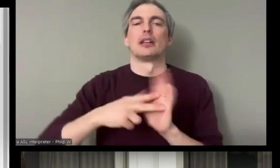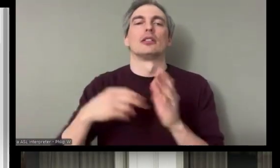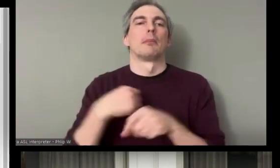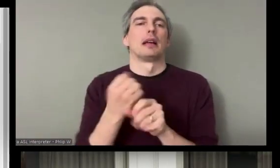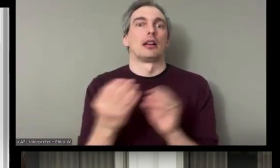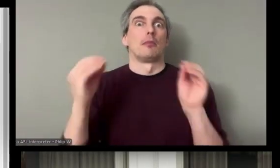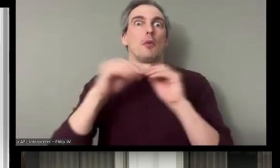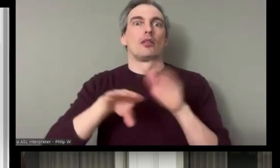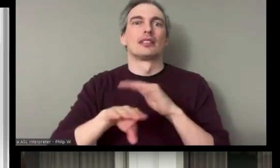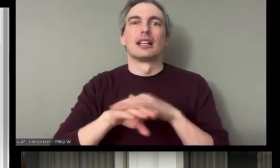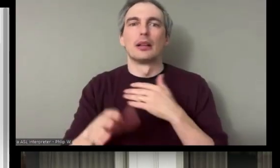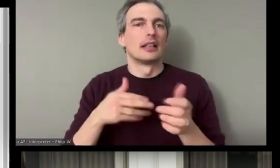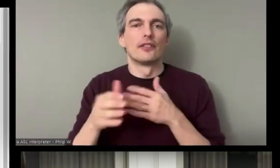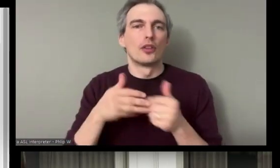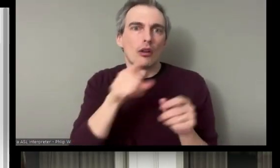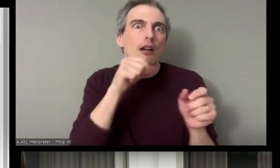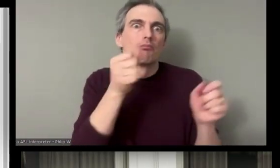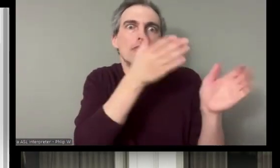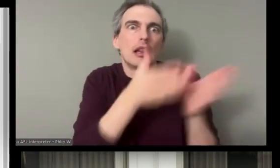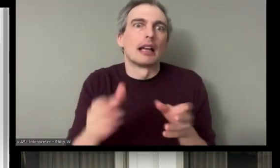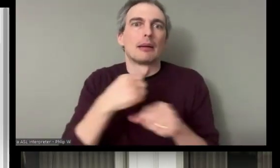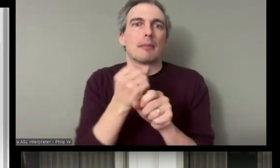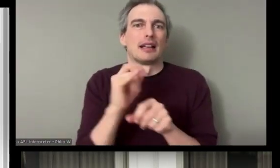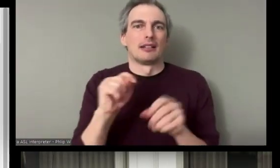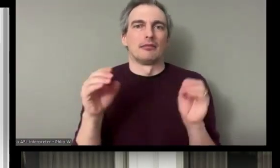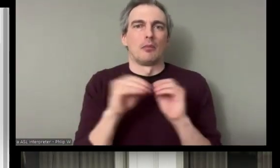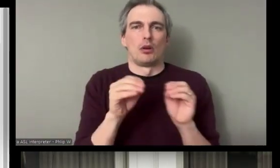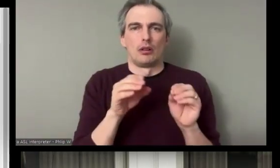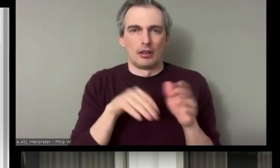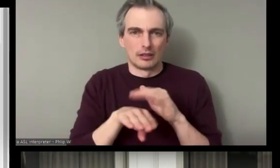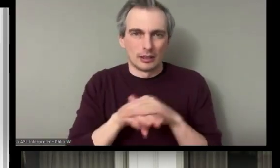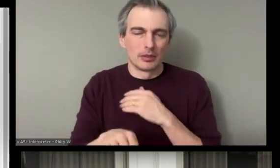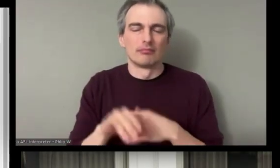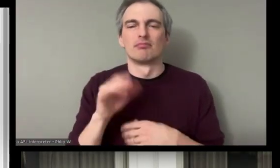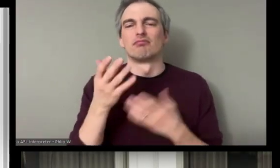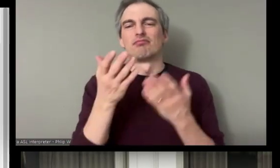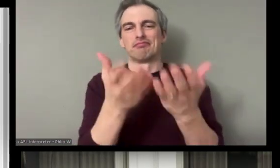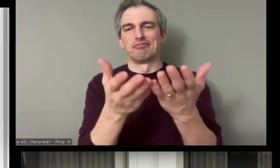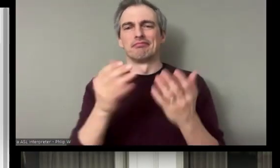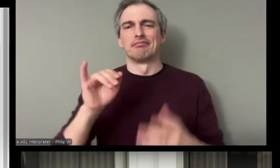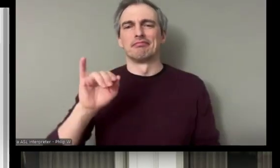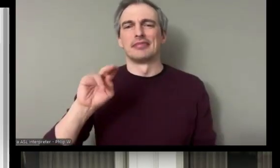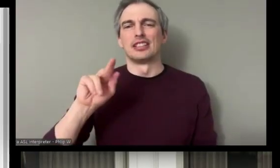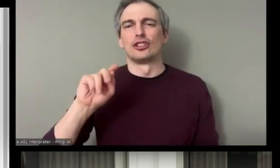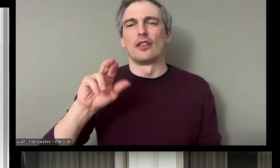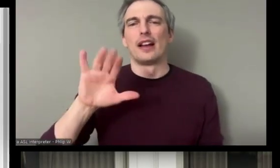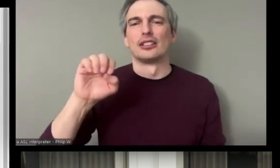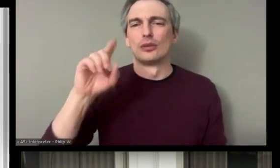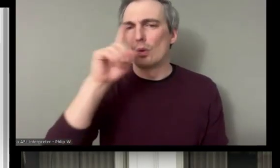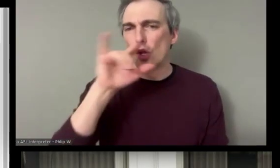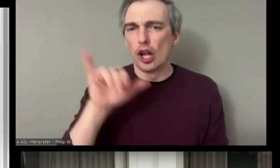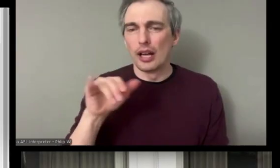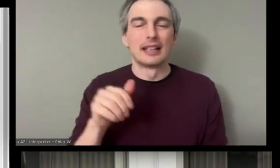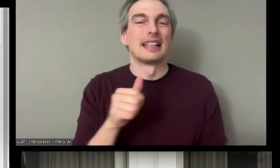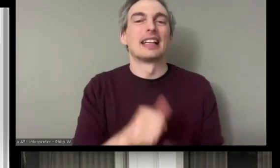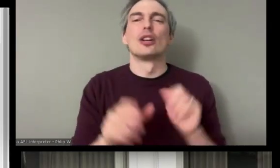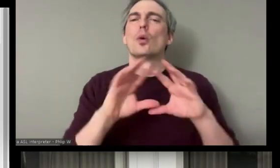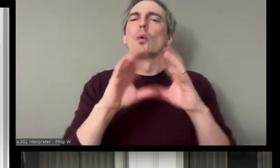This is what the interface looks like. So every world gets a page, where you can write a description. And put an image.